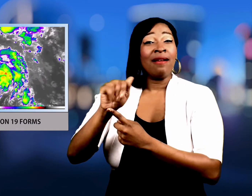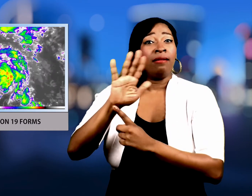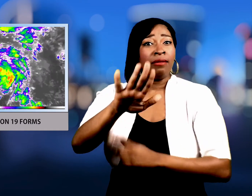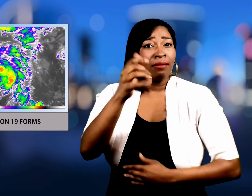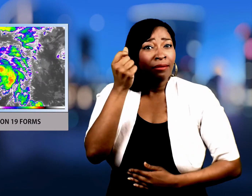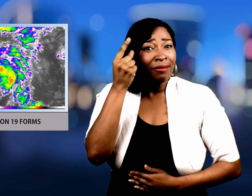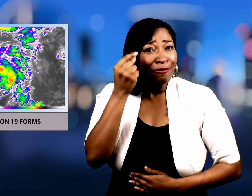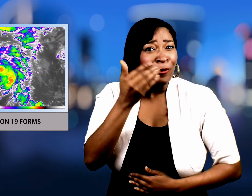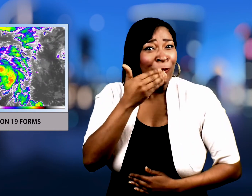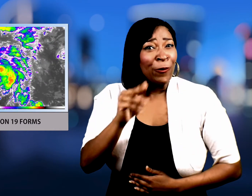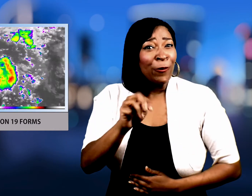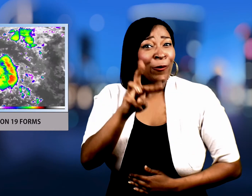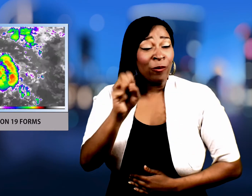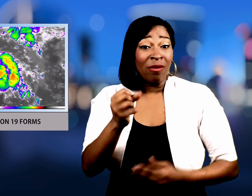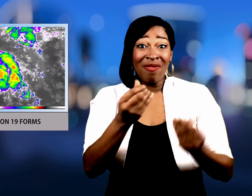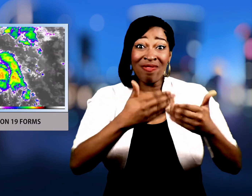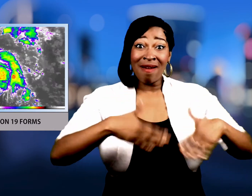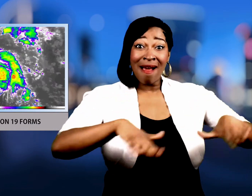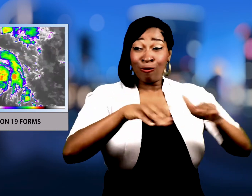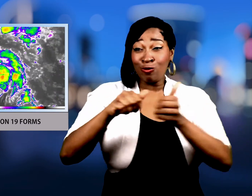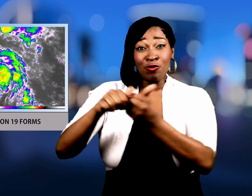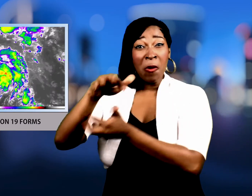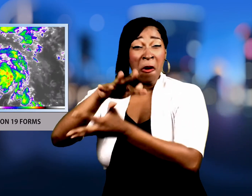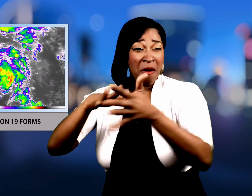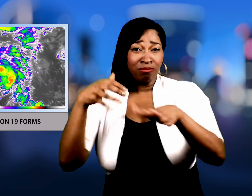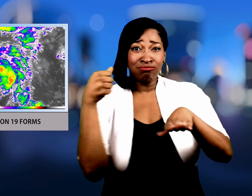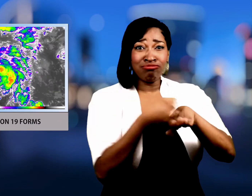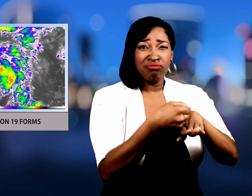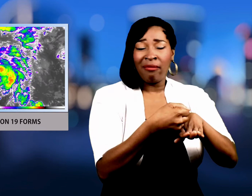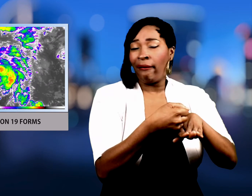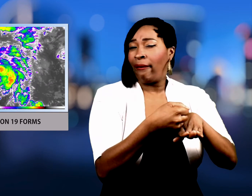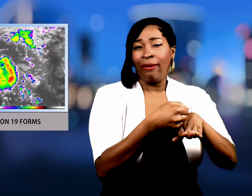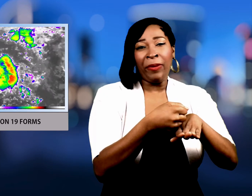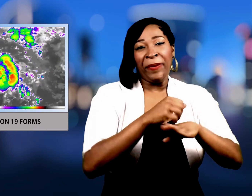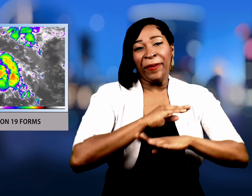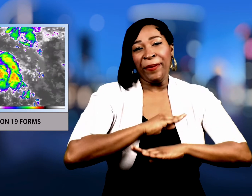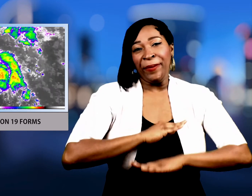But the good news is it won't be a threat to land.